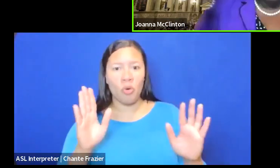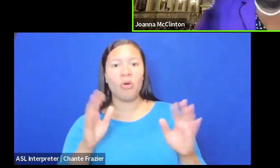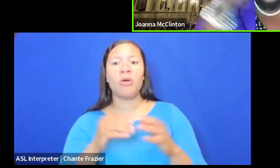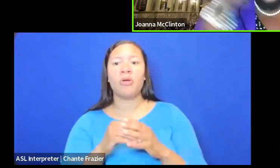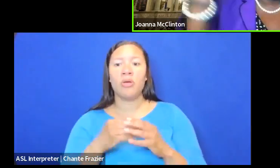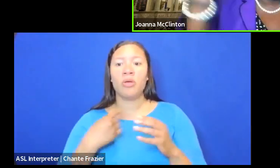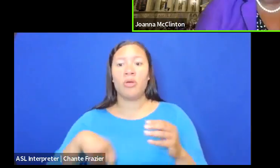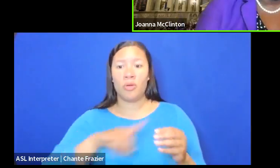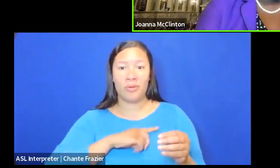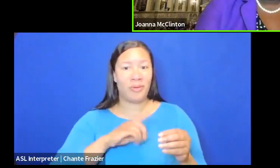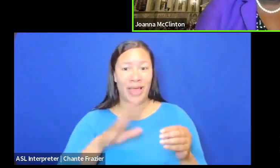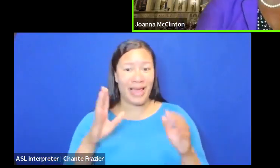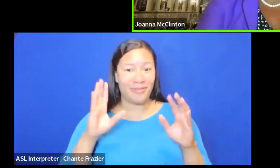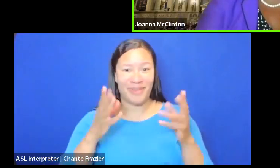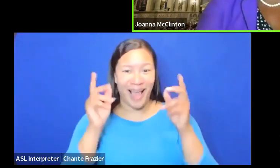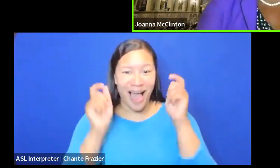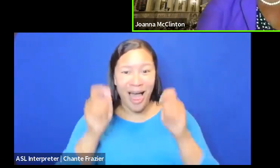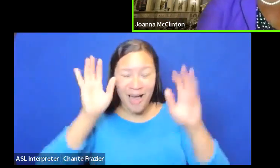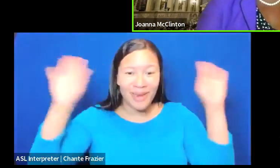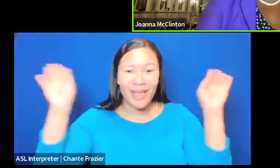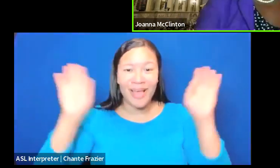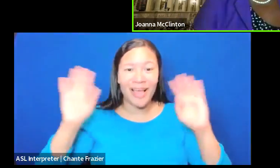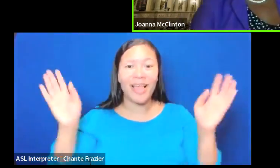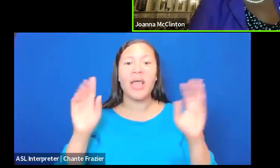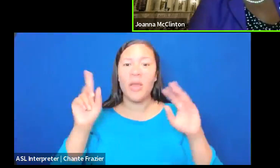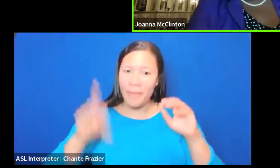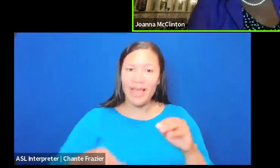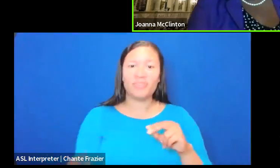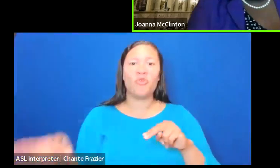state around us Ohio and New York included with higher